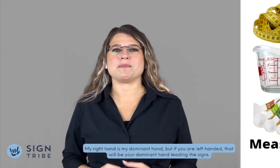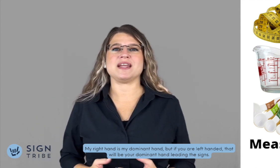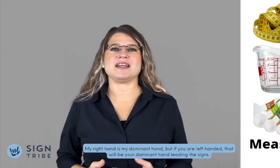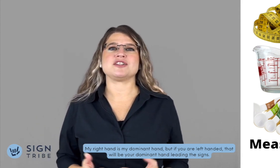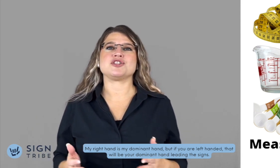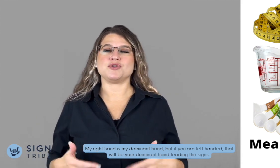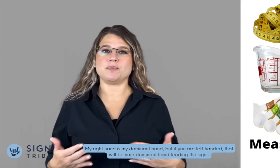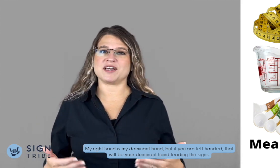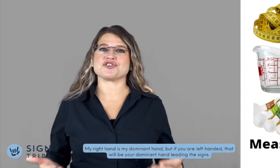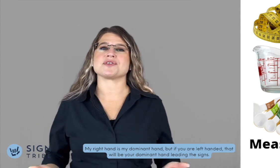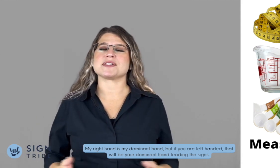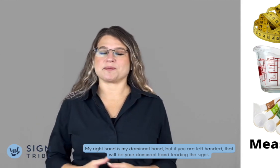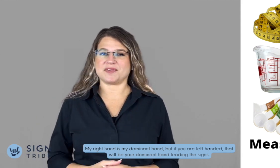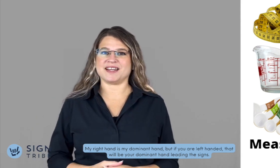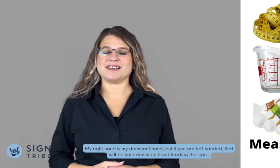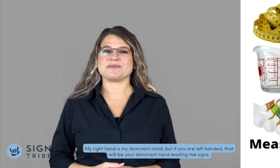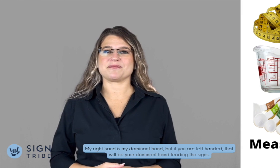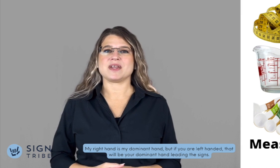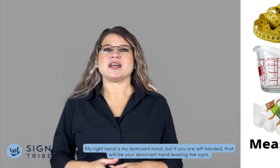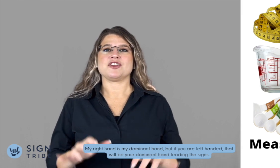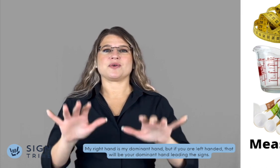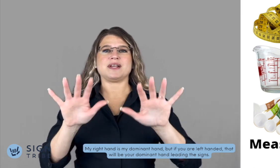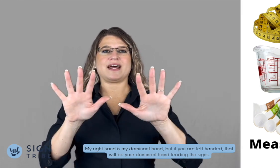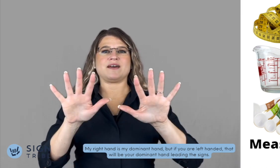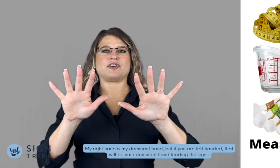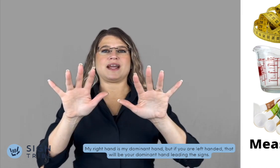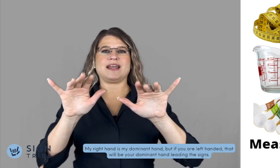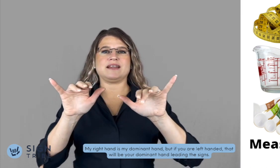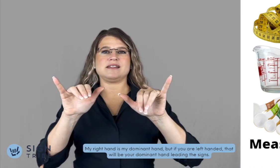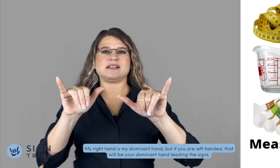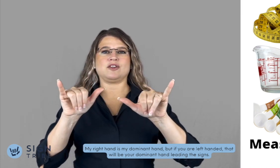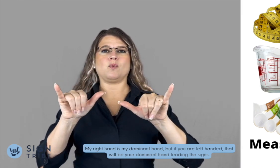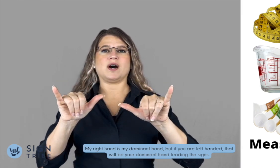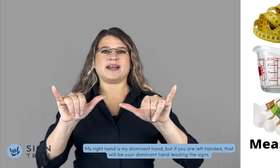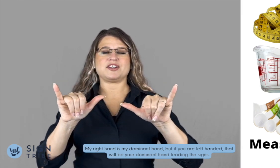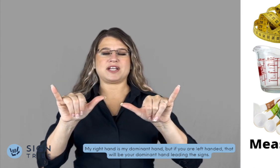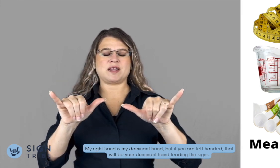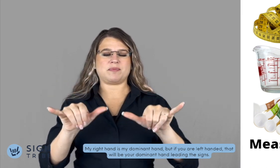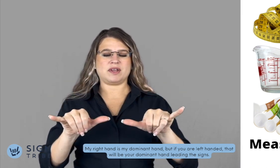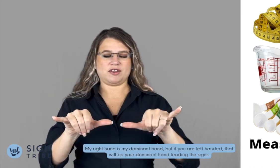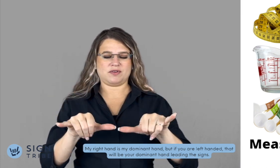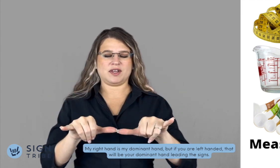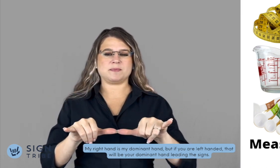meaning to measure something, you're going to have your hands in the Y shape, your thumbs